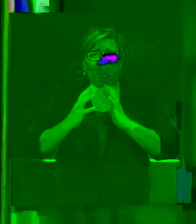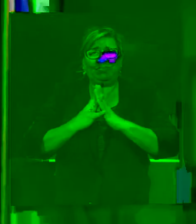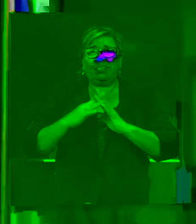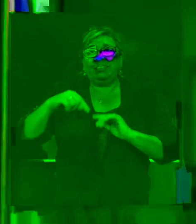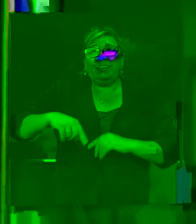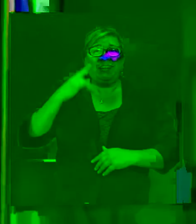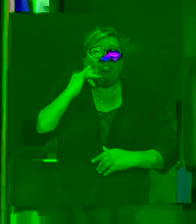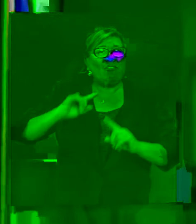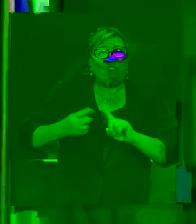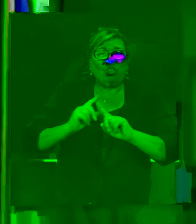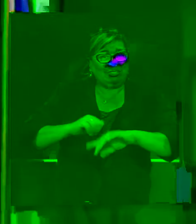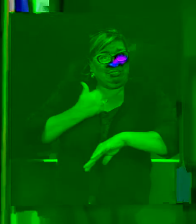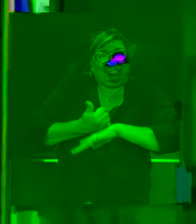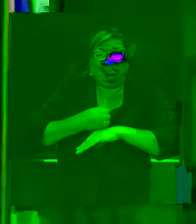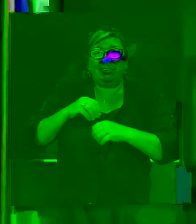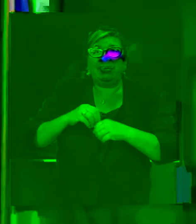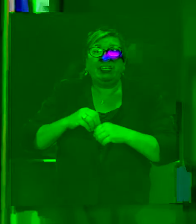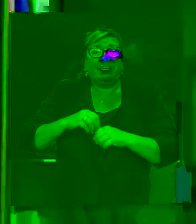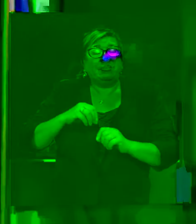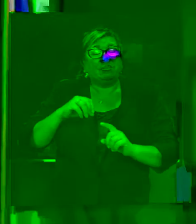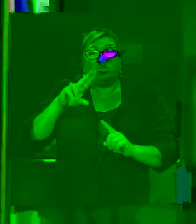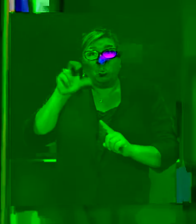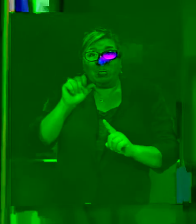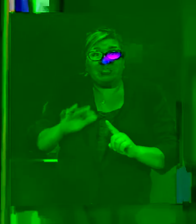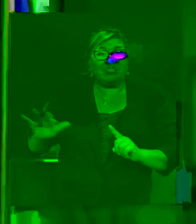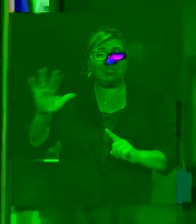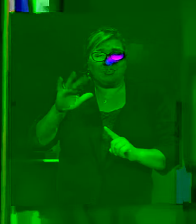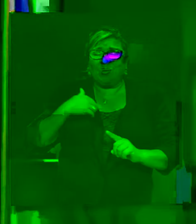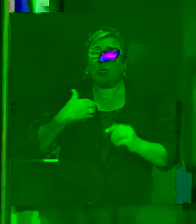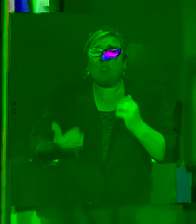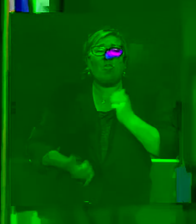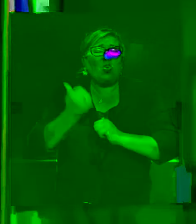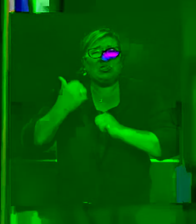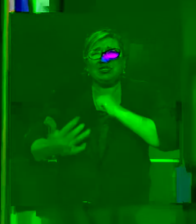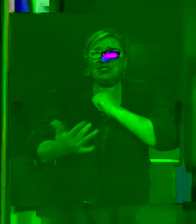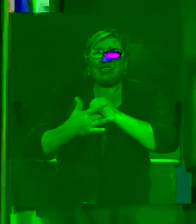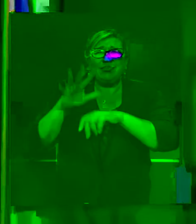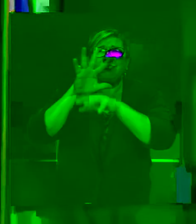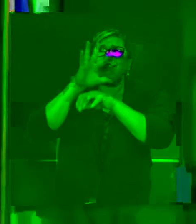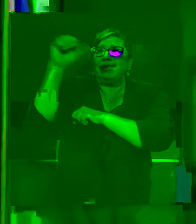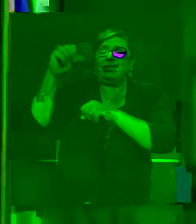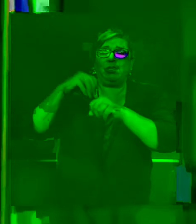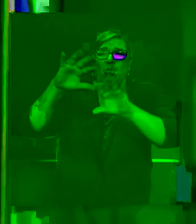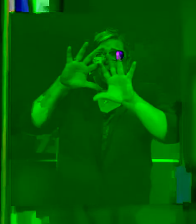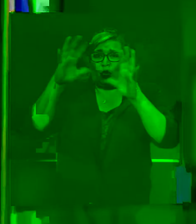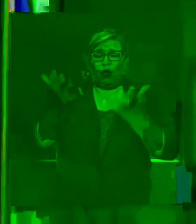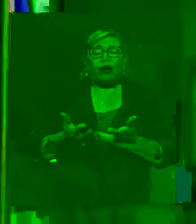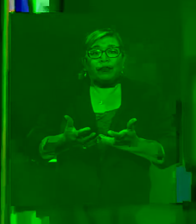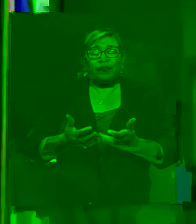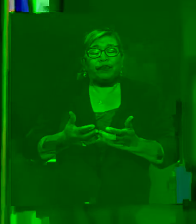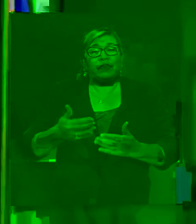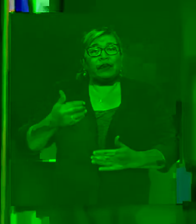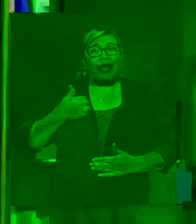the most technologically advanced in the world we have an app where 47,000 people 20 minutes or so